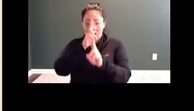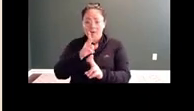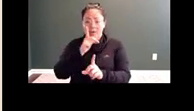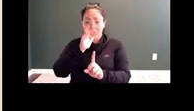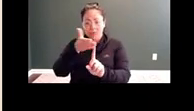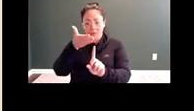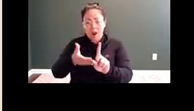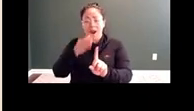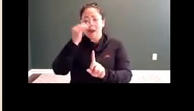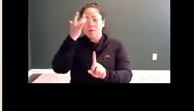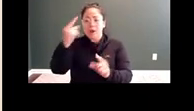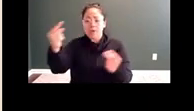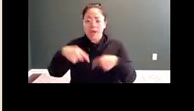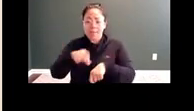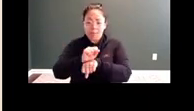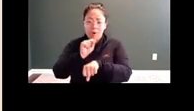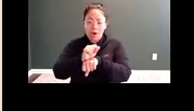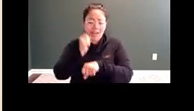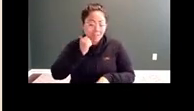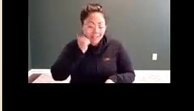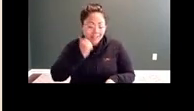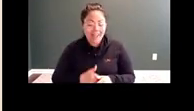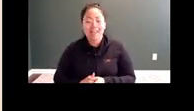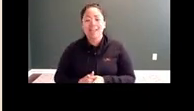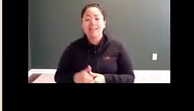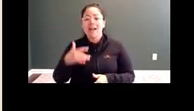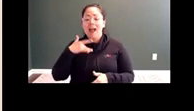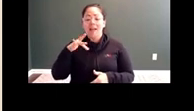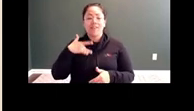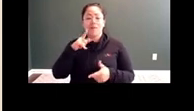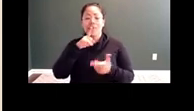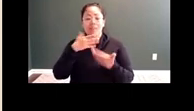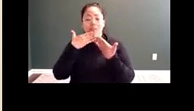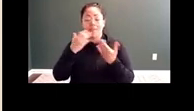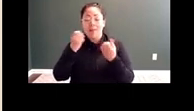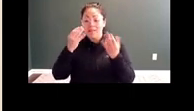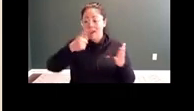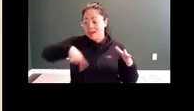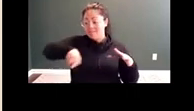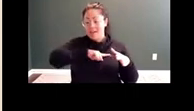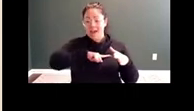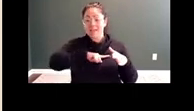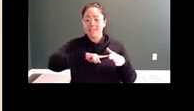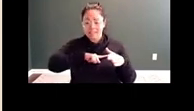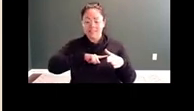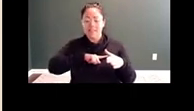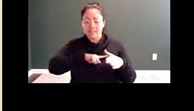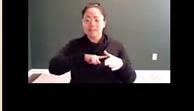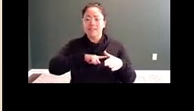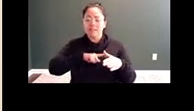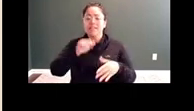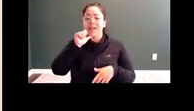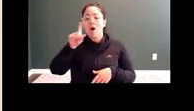and why you're coming to work every day. I feel very grateful that at LUNA, many of us are driven by the mission of what we do, but at the end of the day,